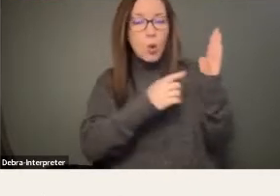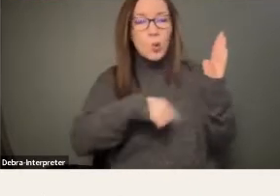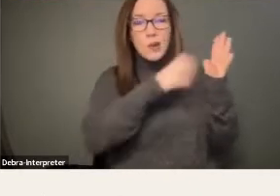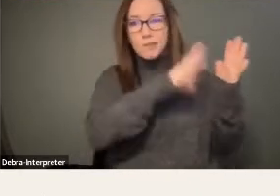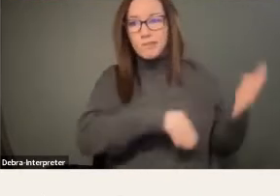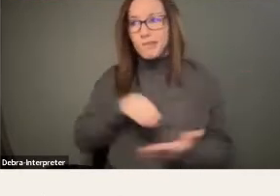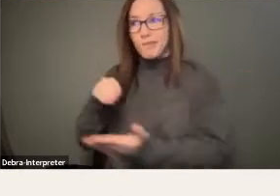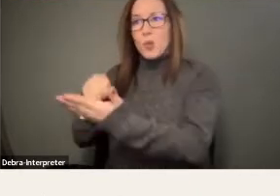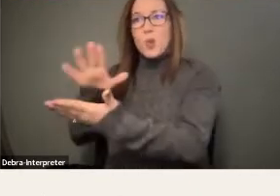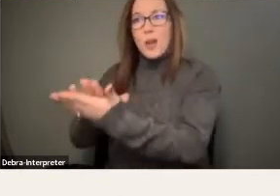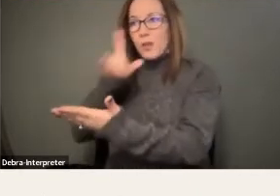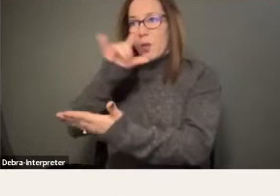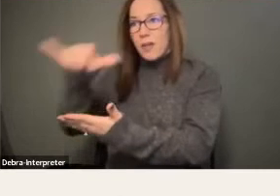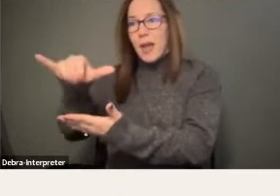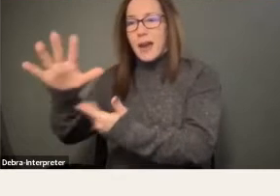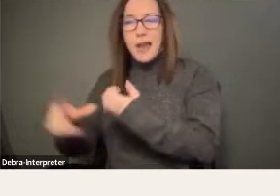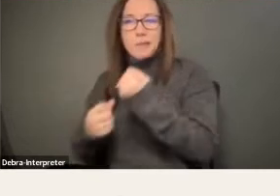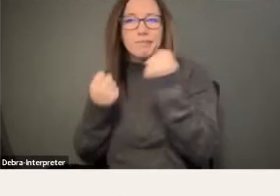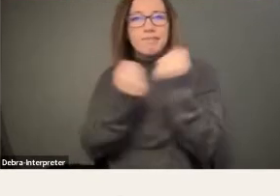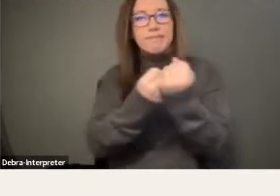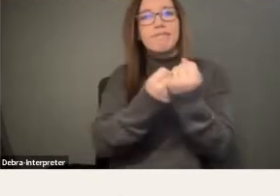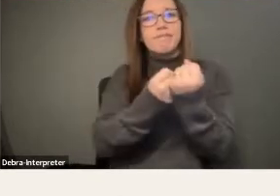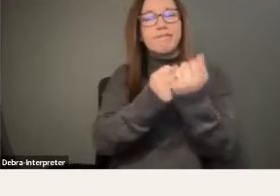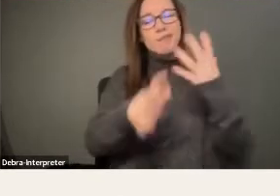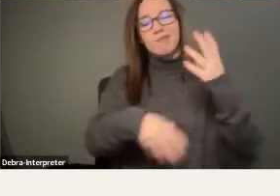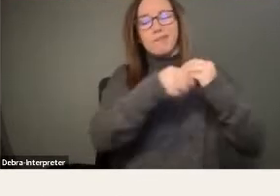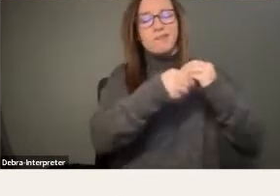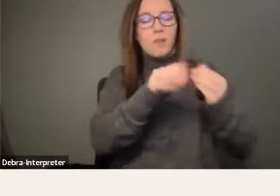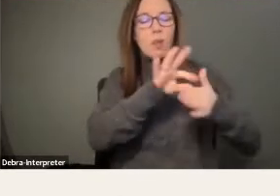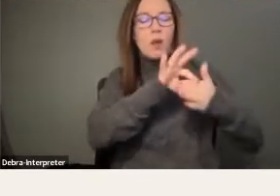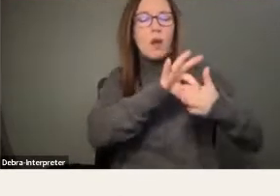type of journal articles and we create records for